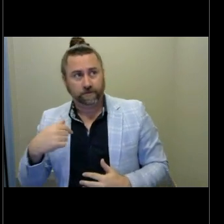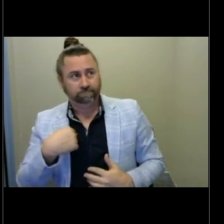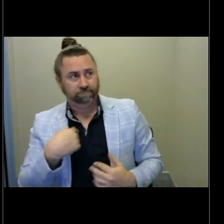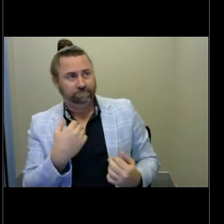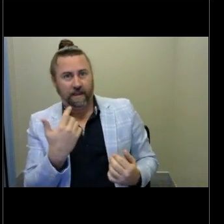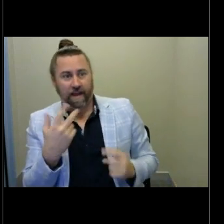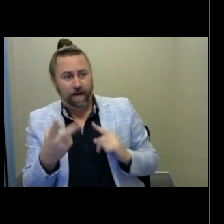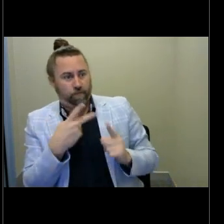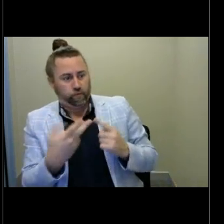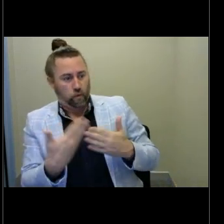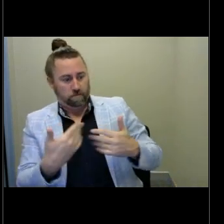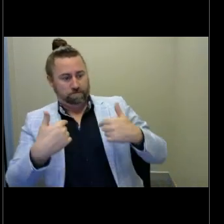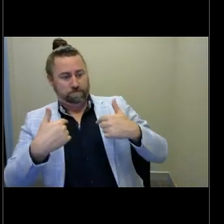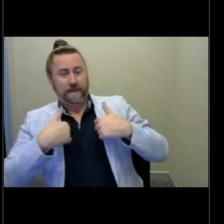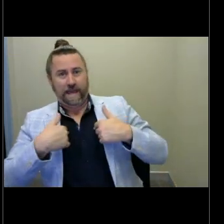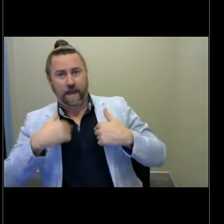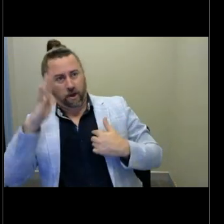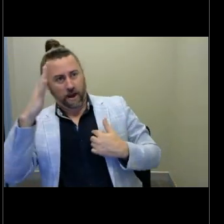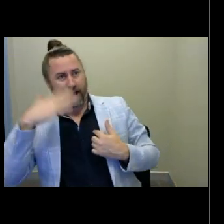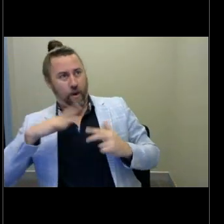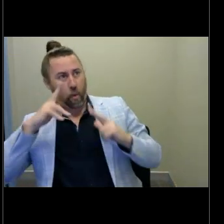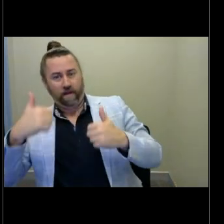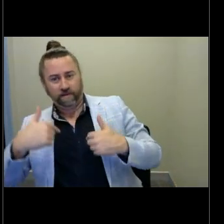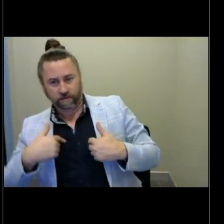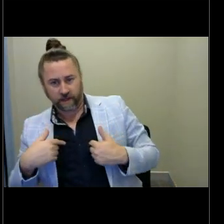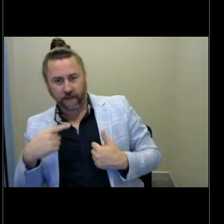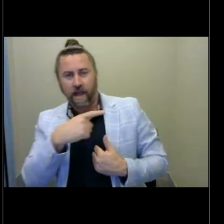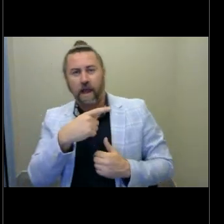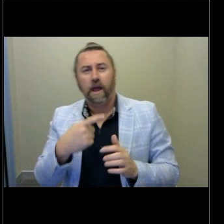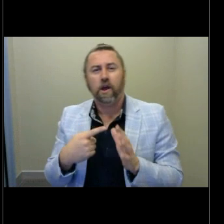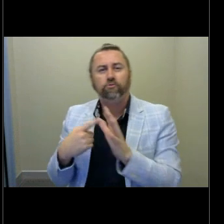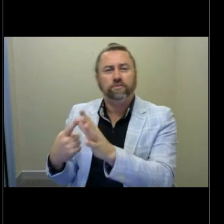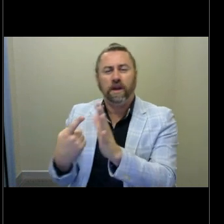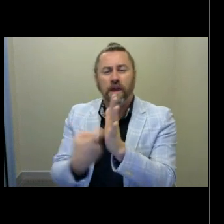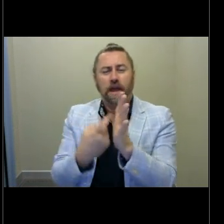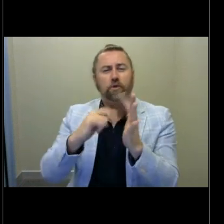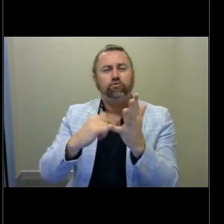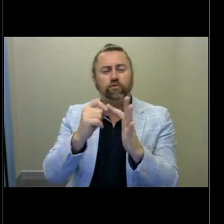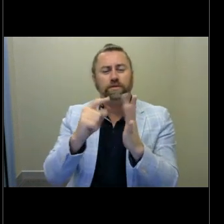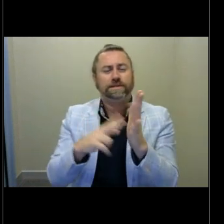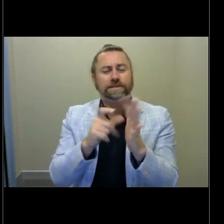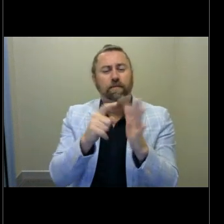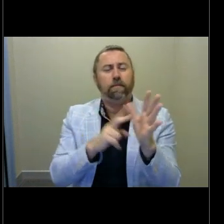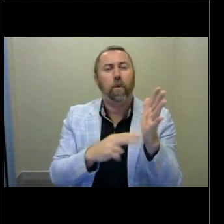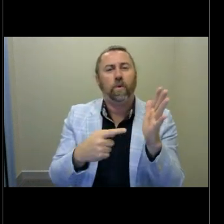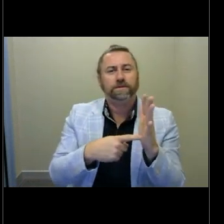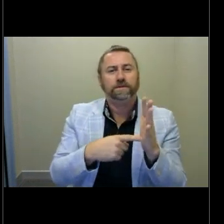The respondent is the person responding to the DVO and the applicant is the person who is applying for the order.